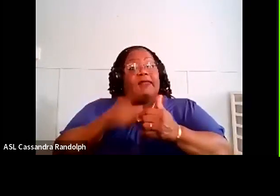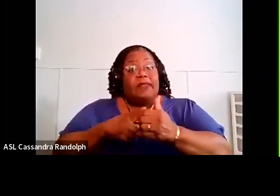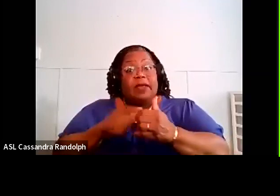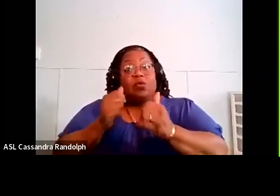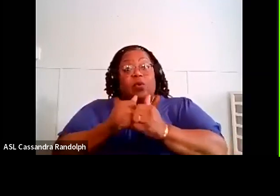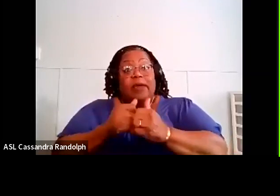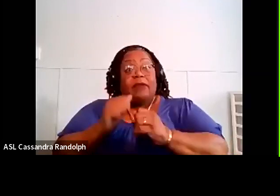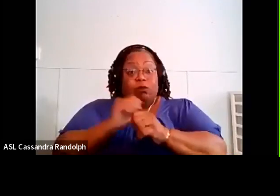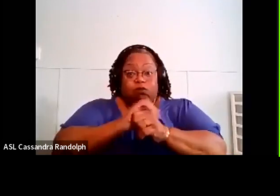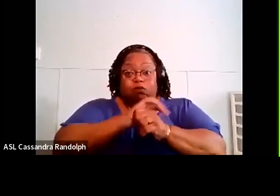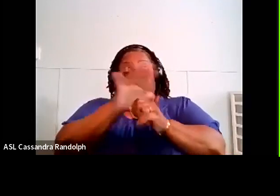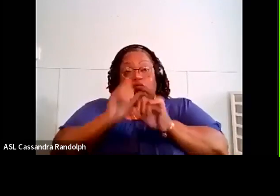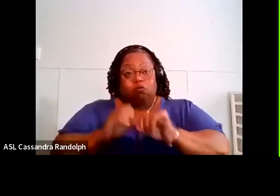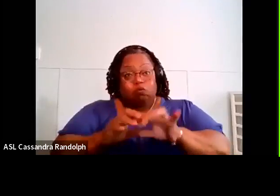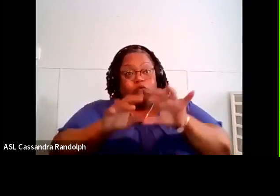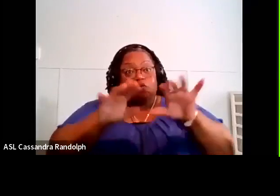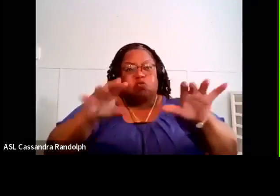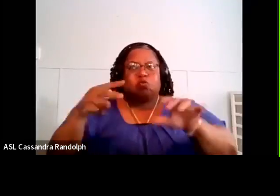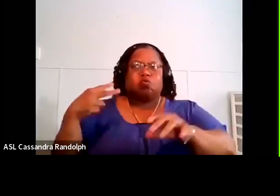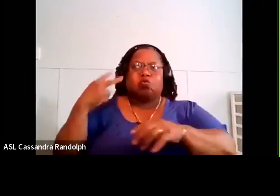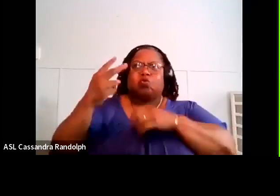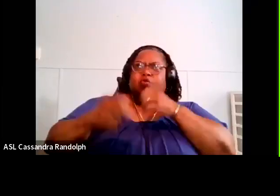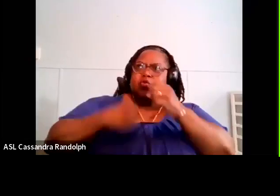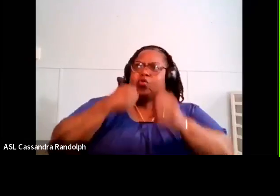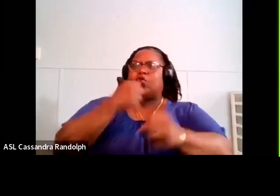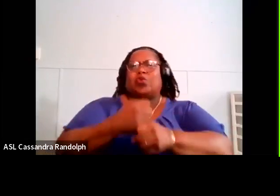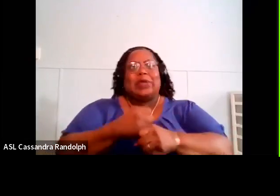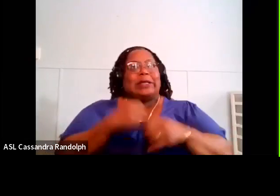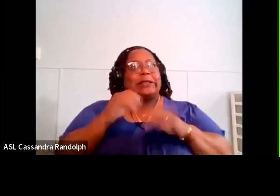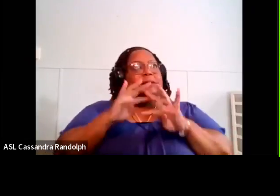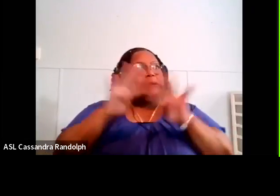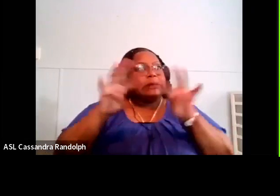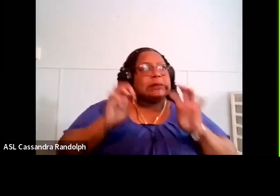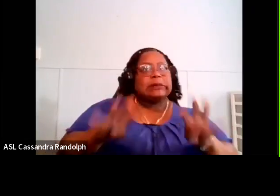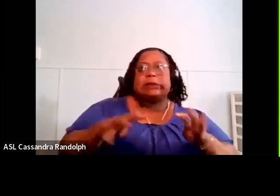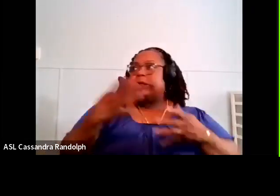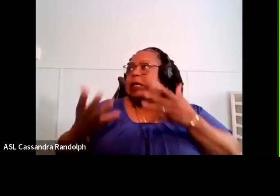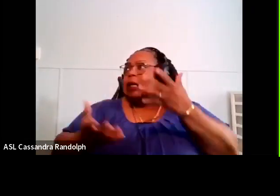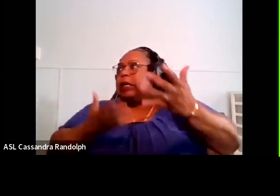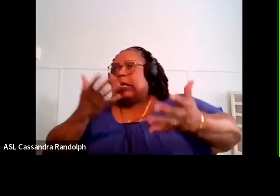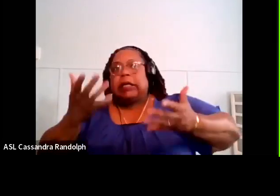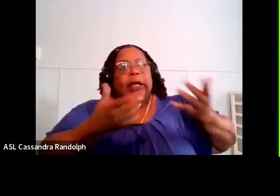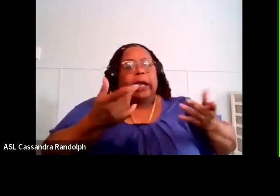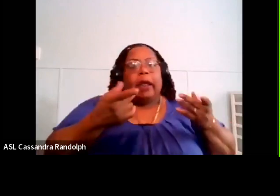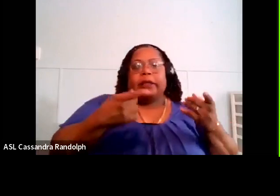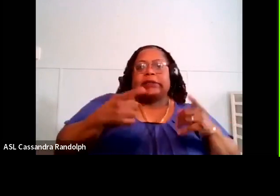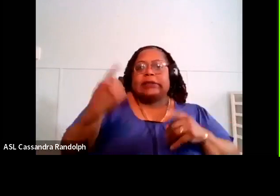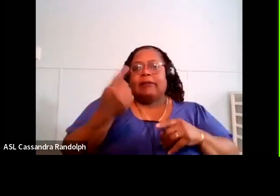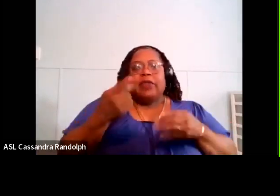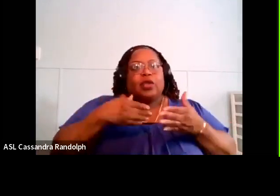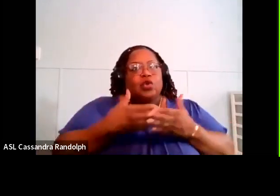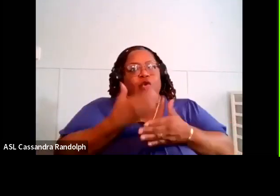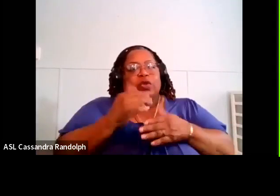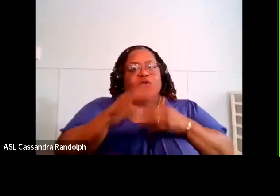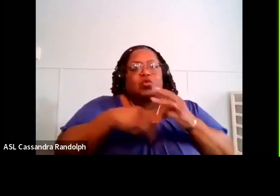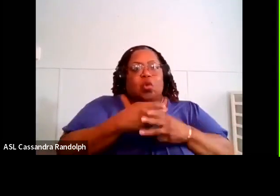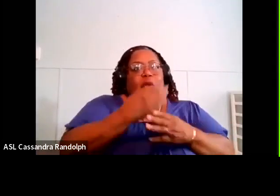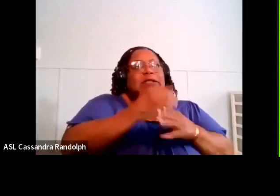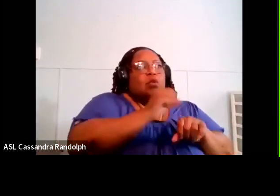me but when it comes up for raises they're not giving me substantial raises to show the value. We know it's a very serious difficult environment that we face challenges then